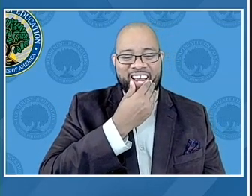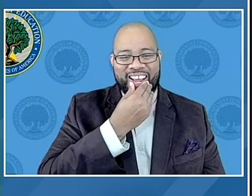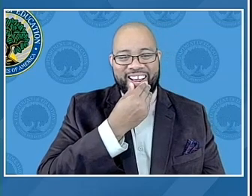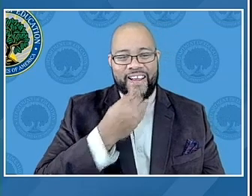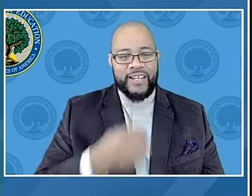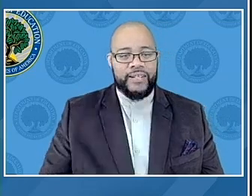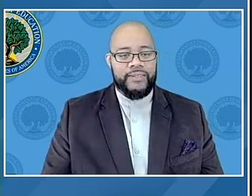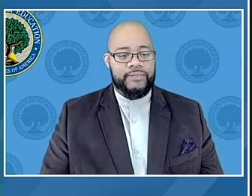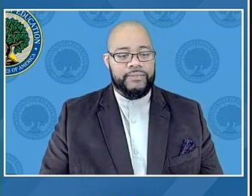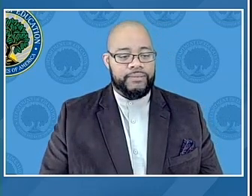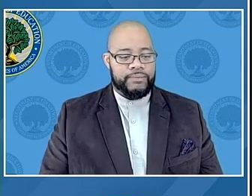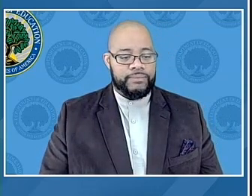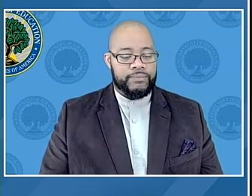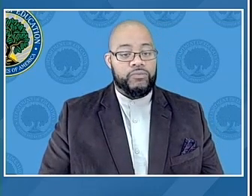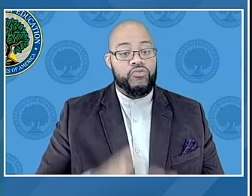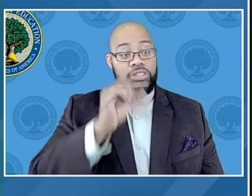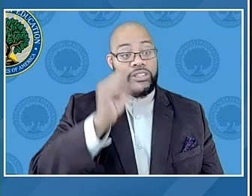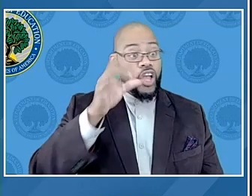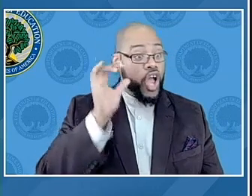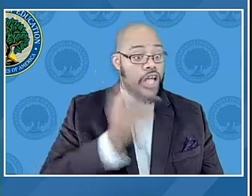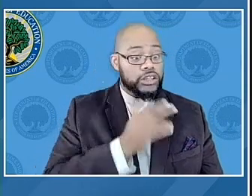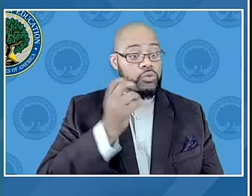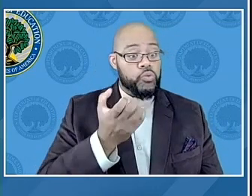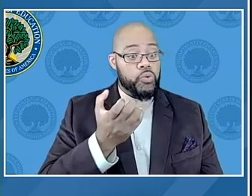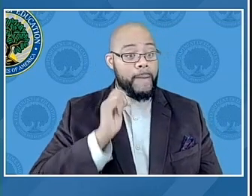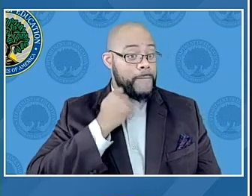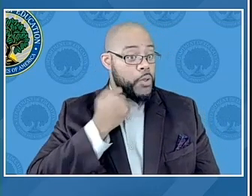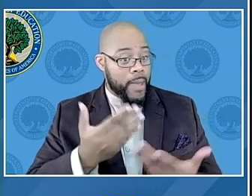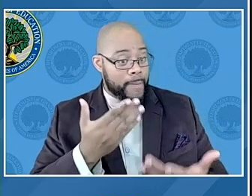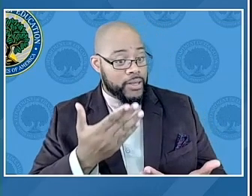Chris, if you can hear us, you might be muted. Check to see if you're muted.